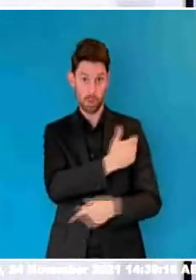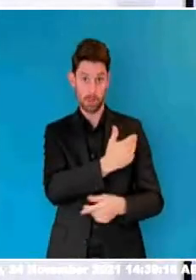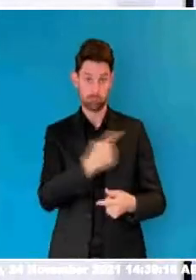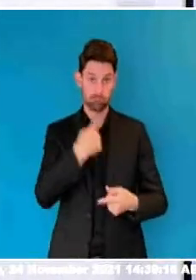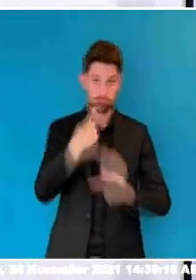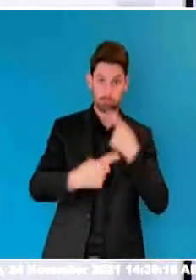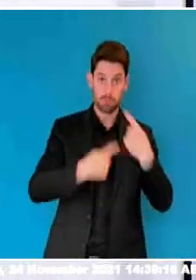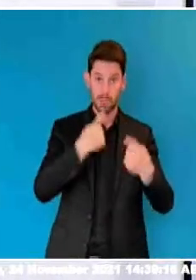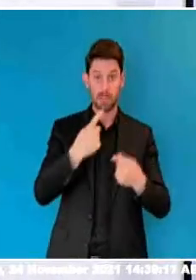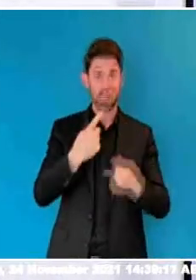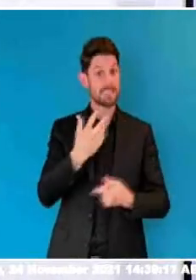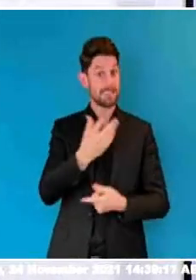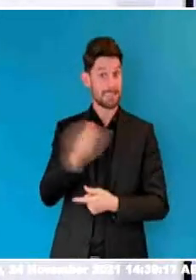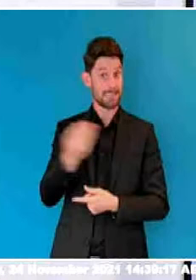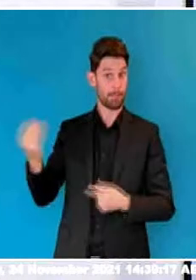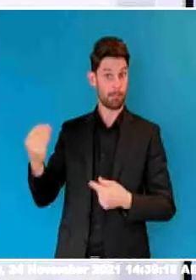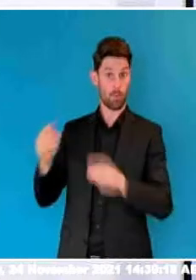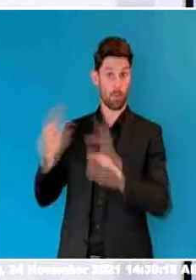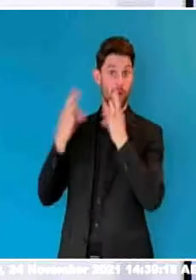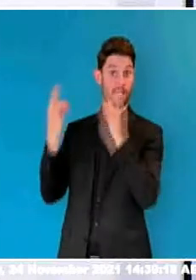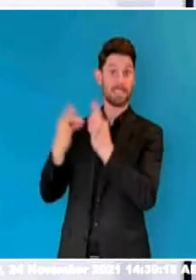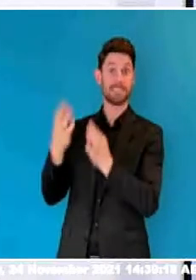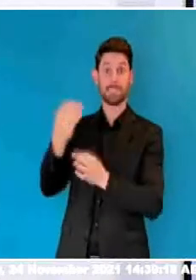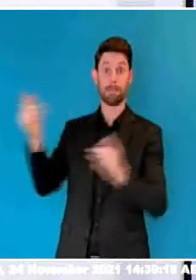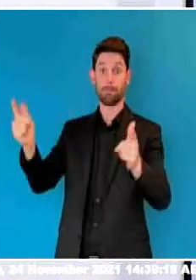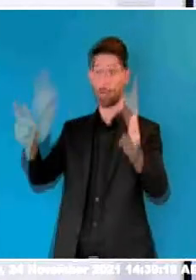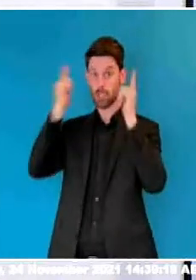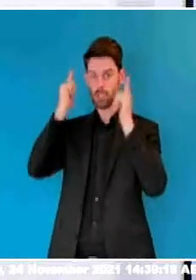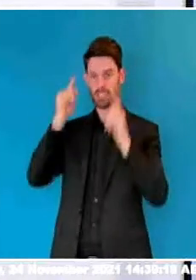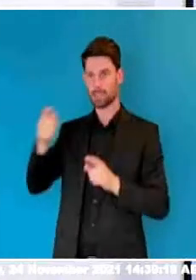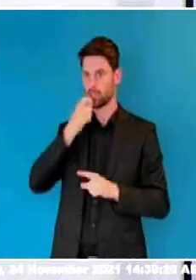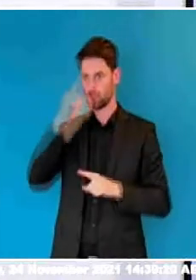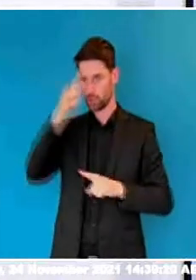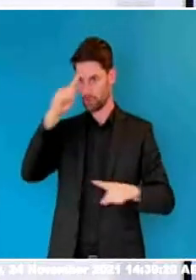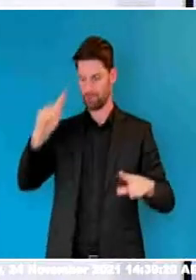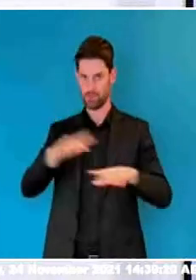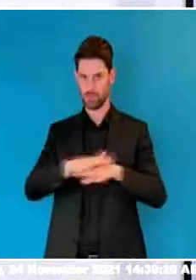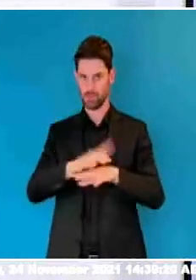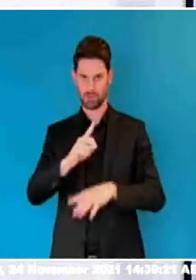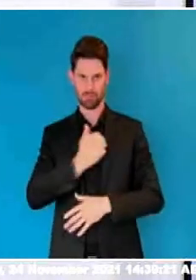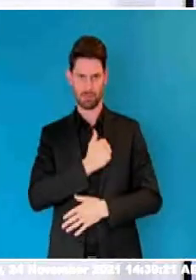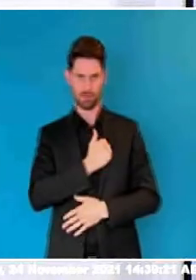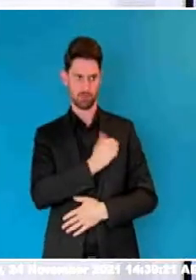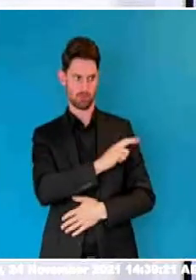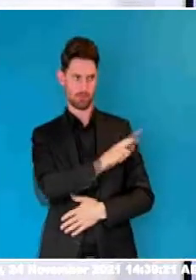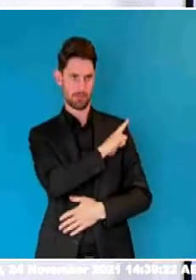employers are at times somewhat confused about what their obligations are in relation